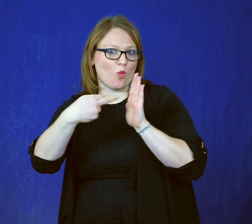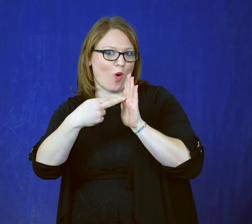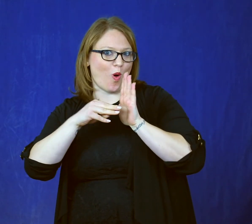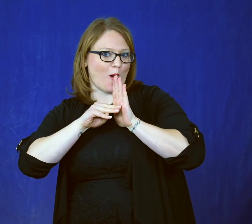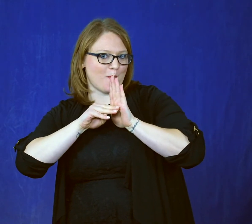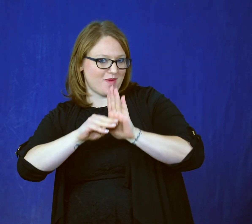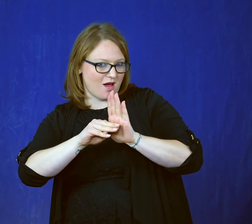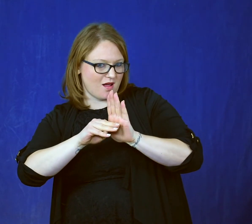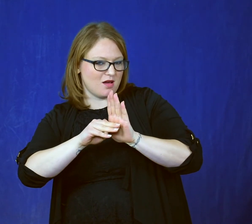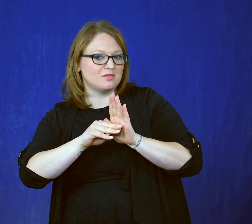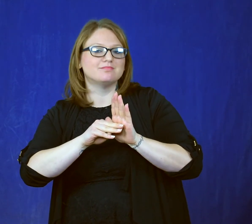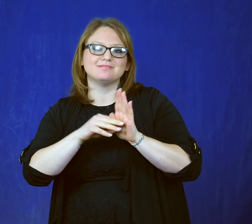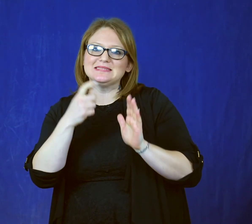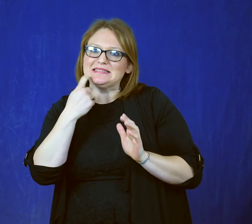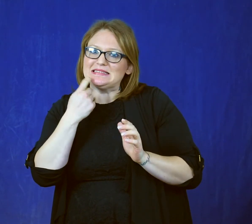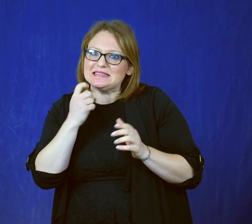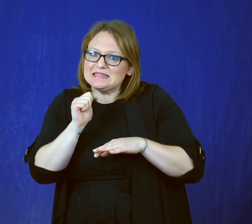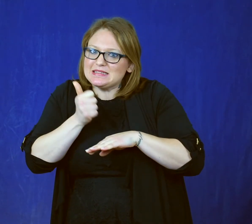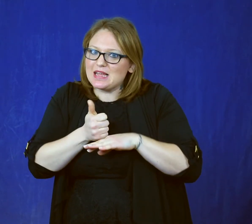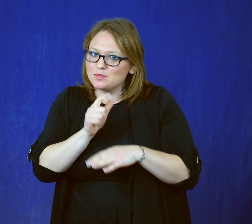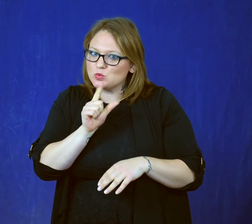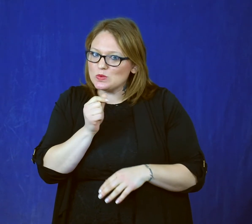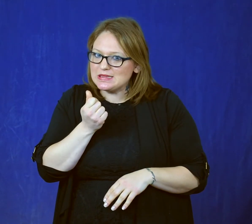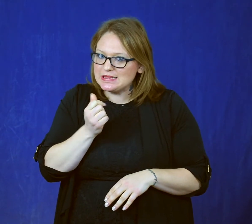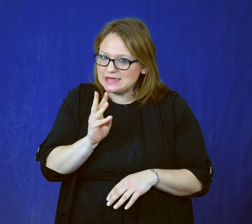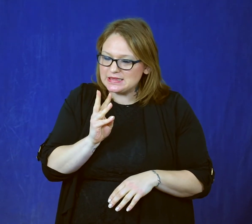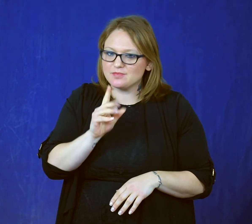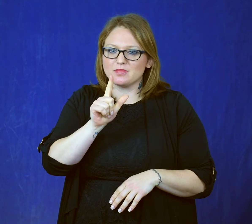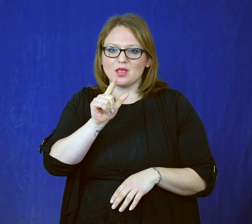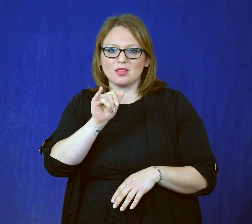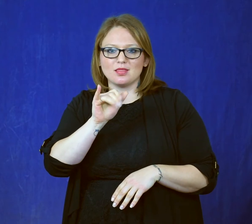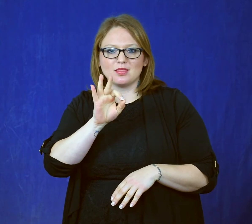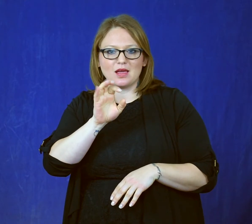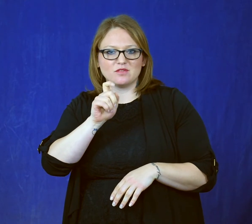In 2016, Lifetrack Resources began to provide